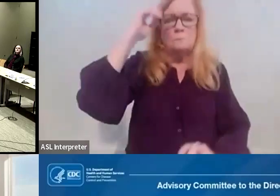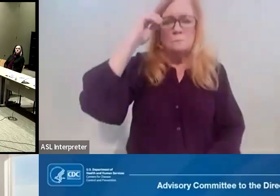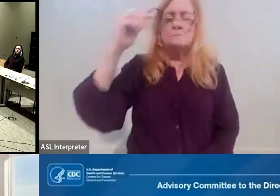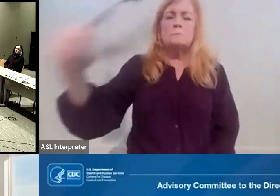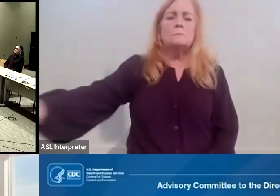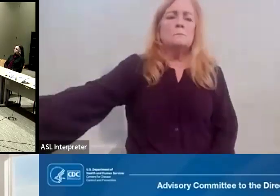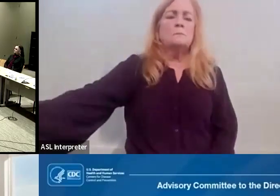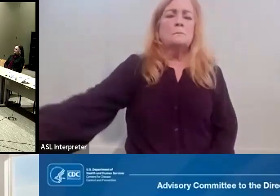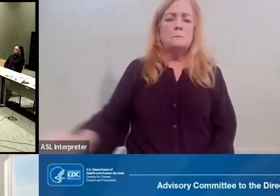Any further discussion.